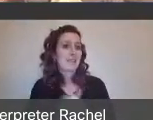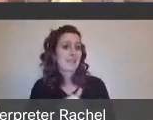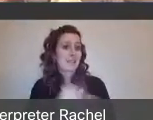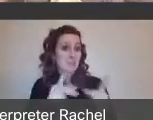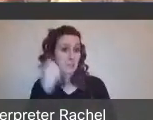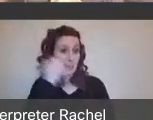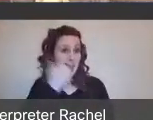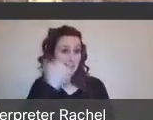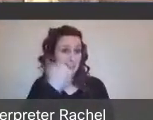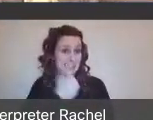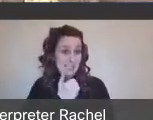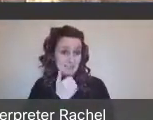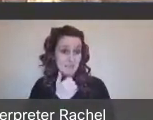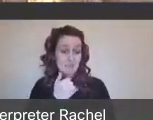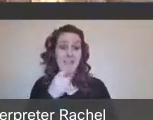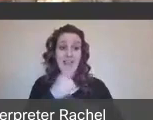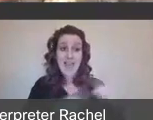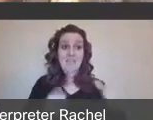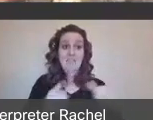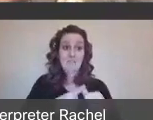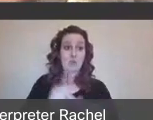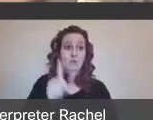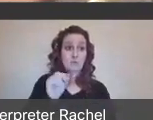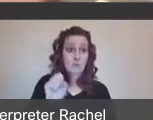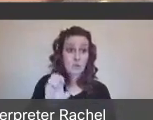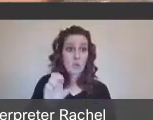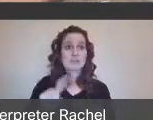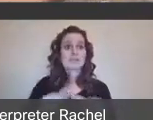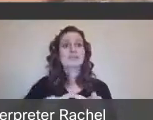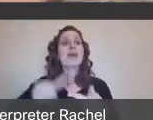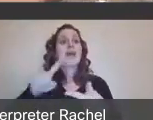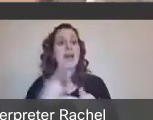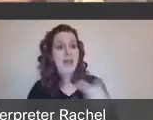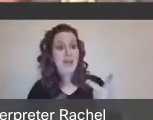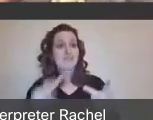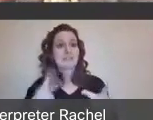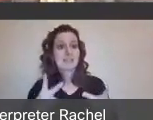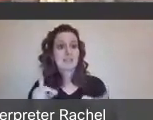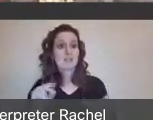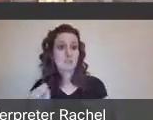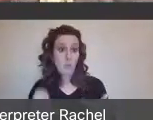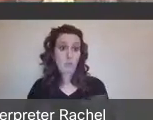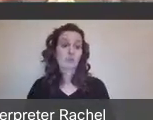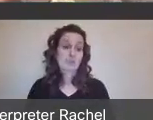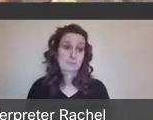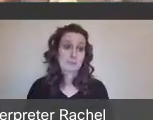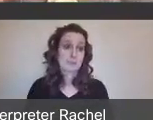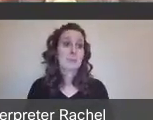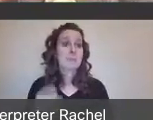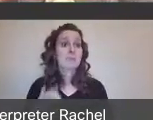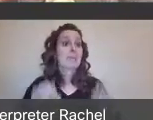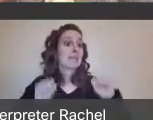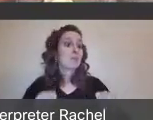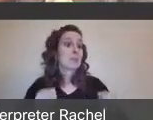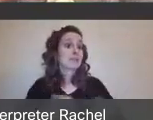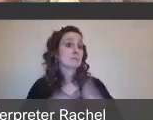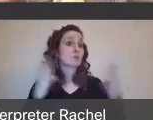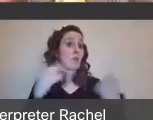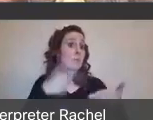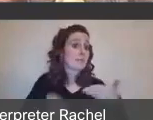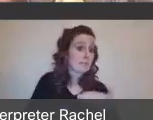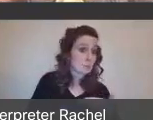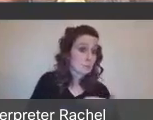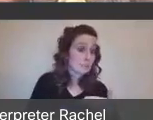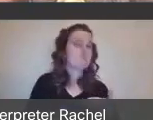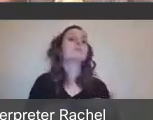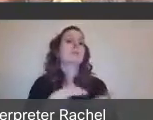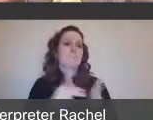be half first doses and half second doses. If we are able to open up next week it will be with much